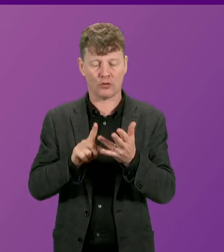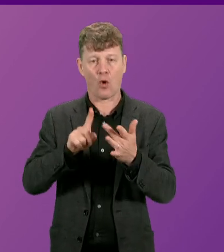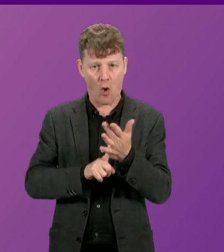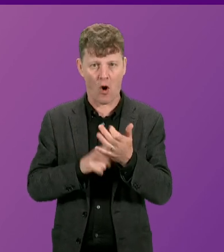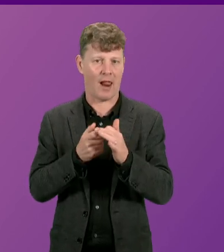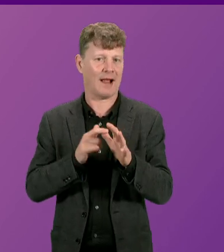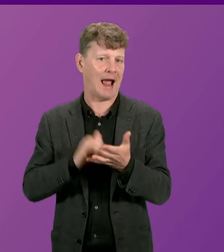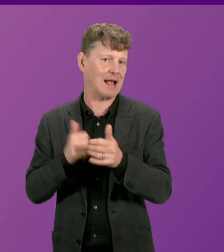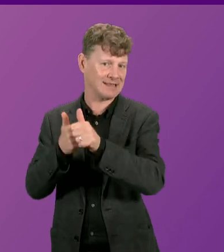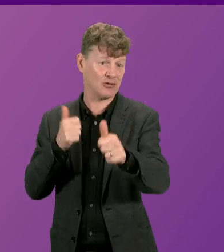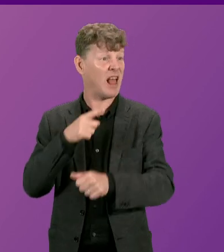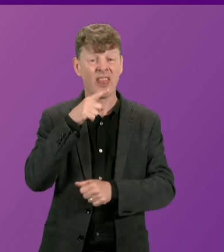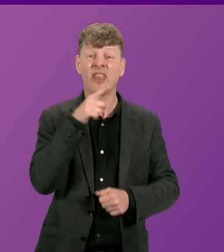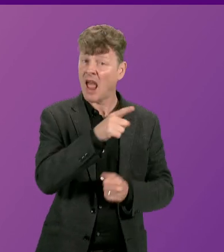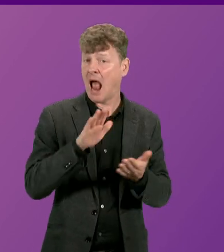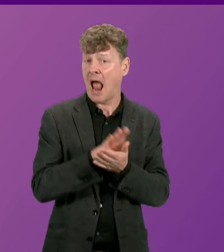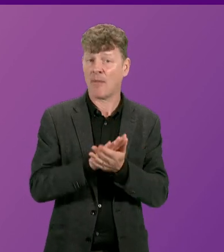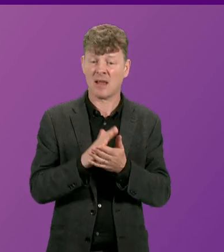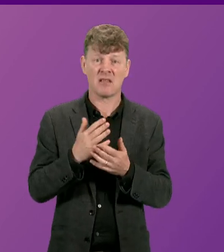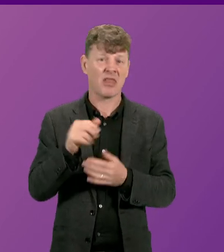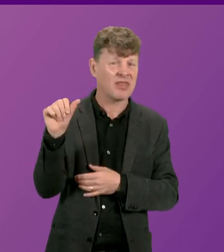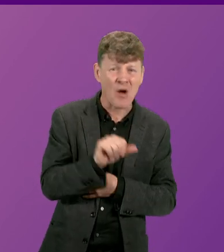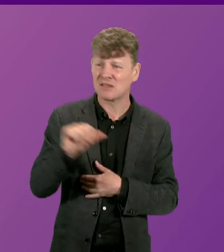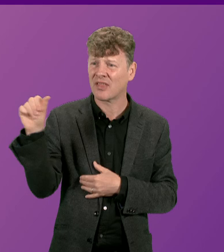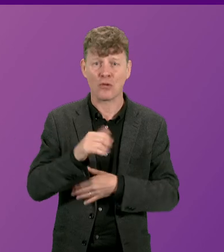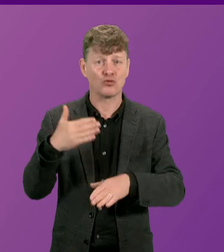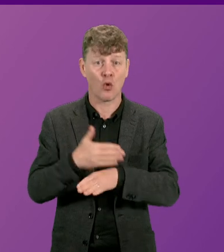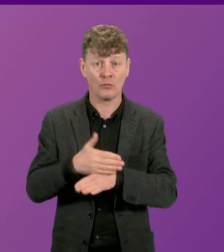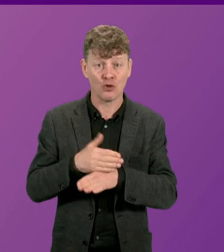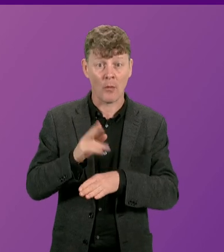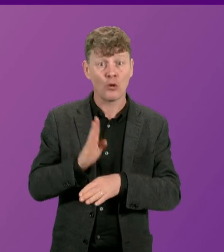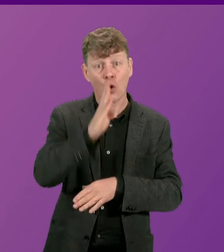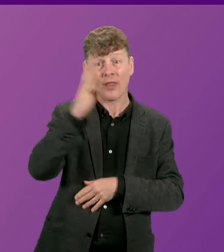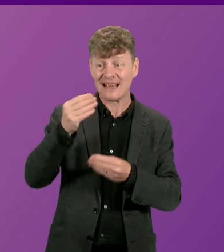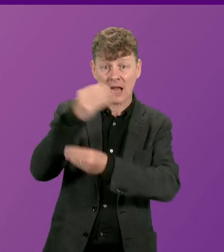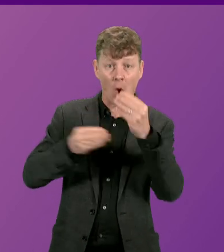willing to put tens of thousands of jobs and the north-east’s economy at risk. The